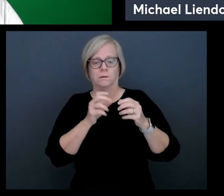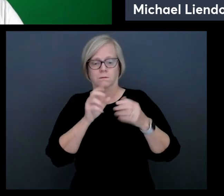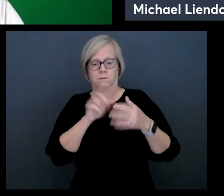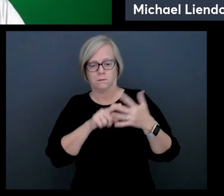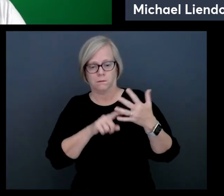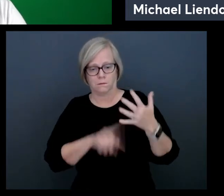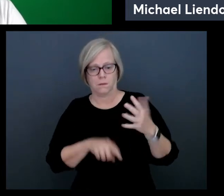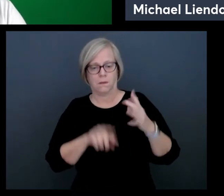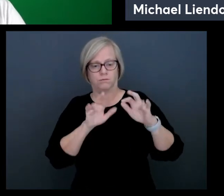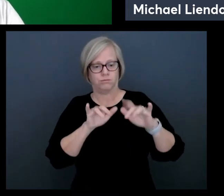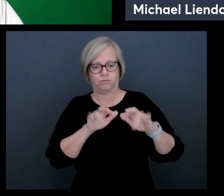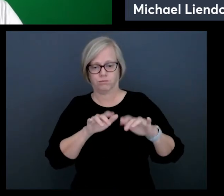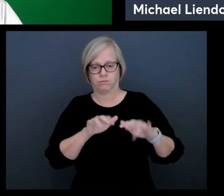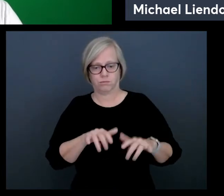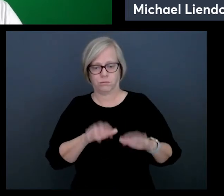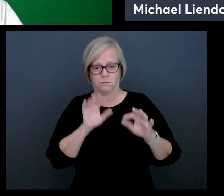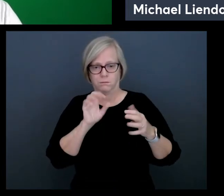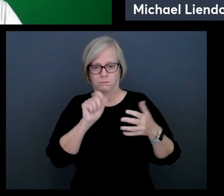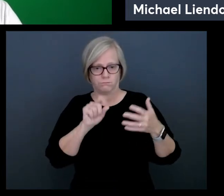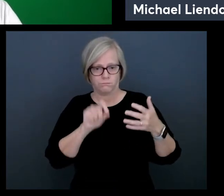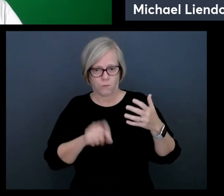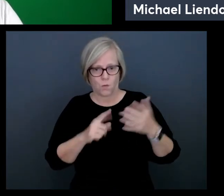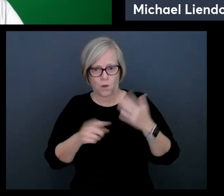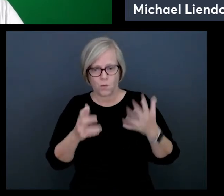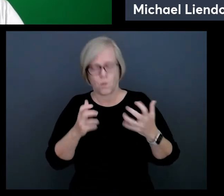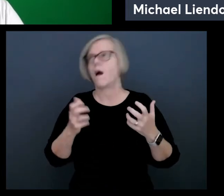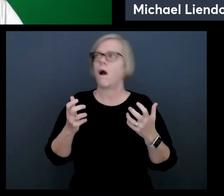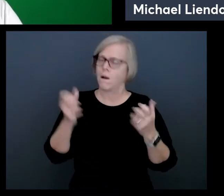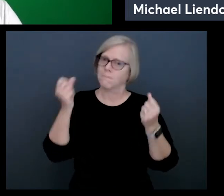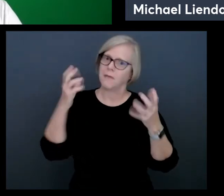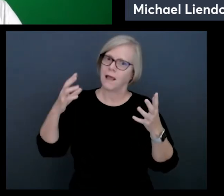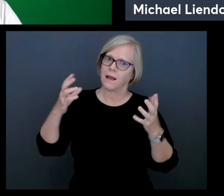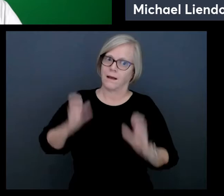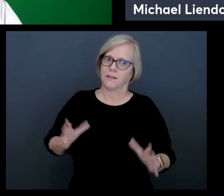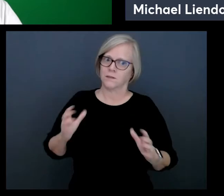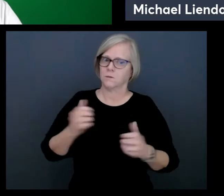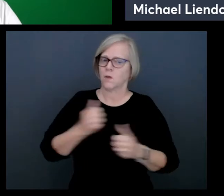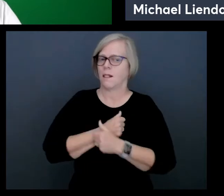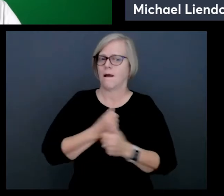Using those scalar types, you really build that out, and one of the huge benefits that our customers love